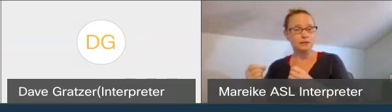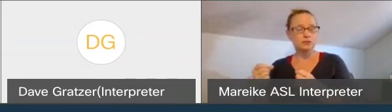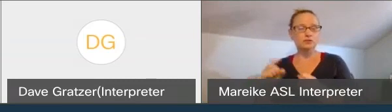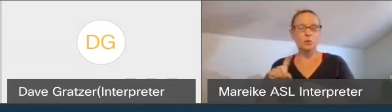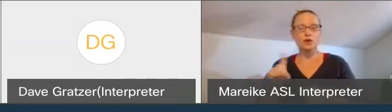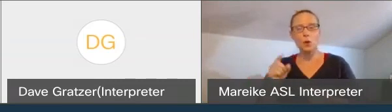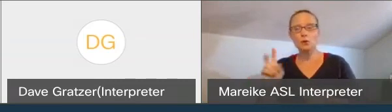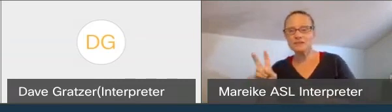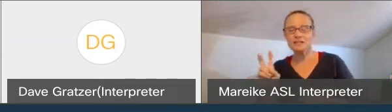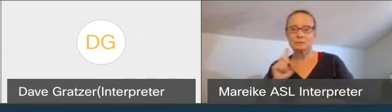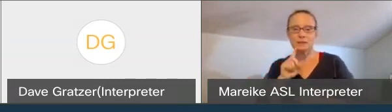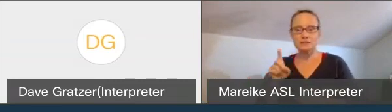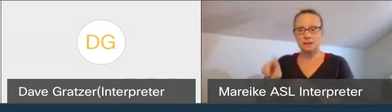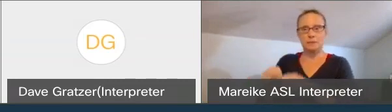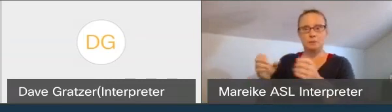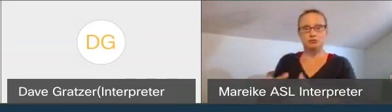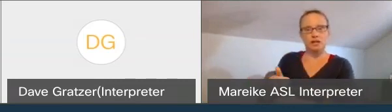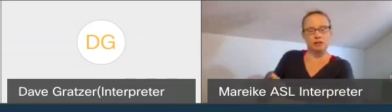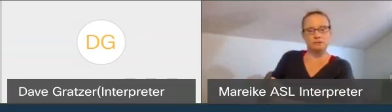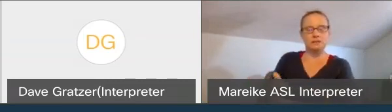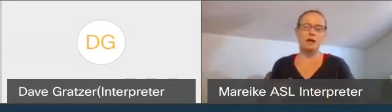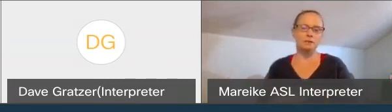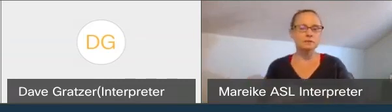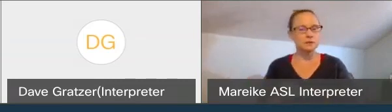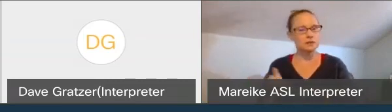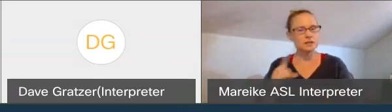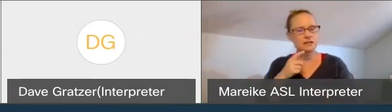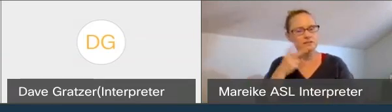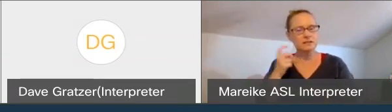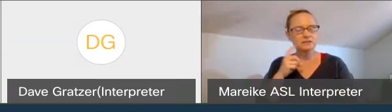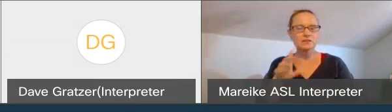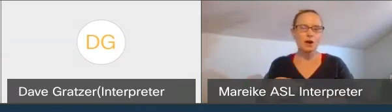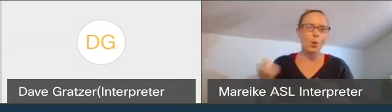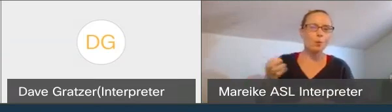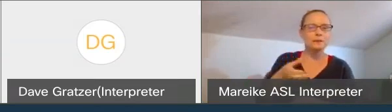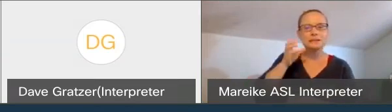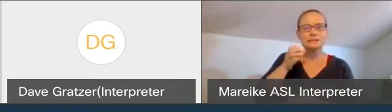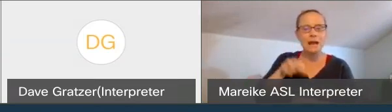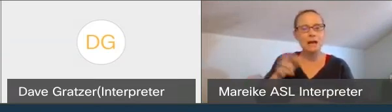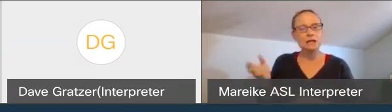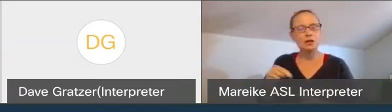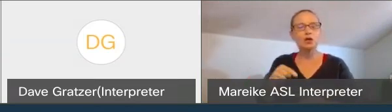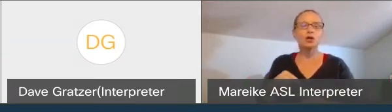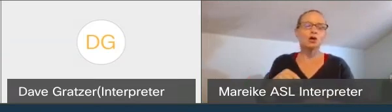is the perpetrator themselves. Um, and these offenses include open-container in public, uh, public urination or defecation,